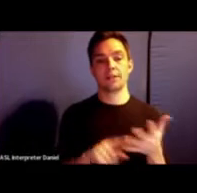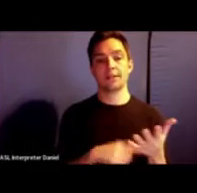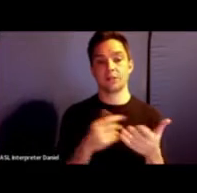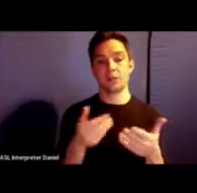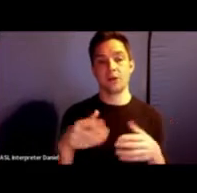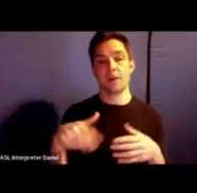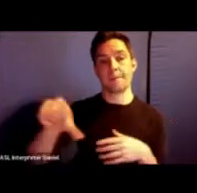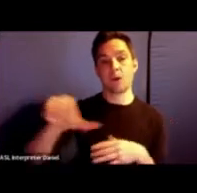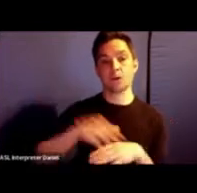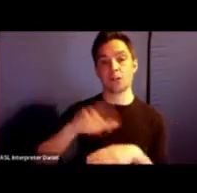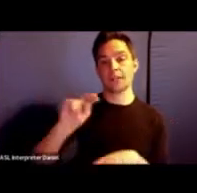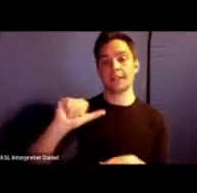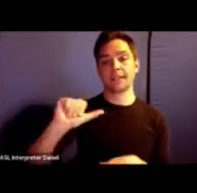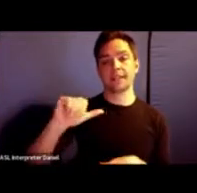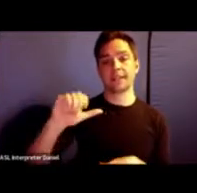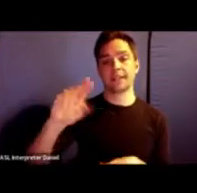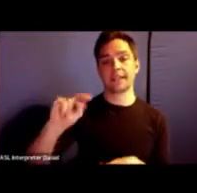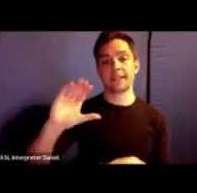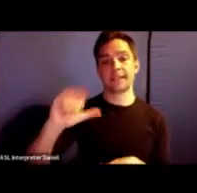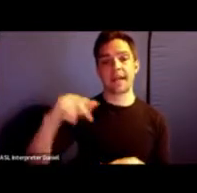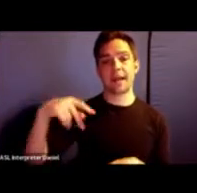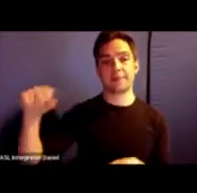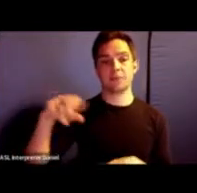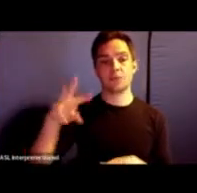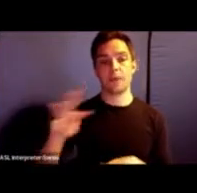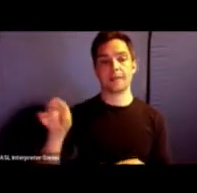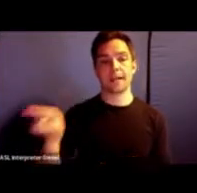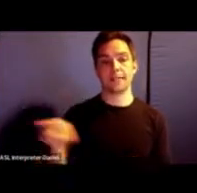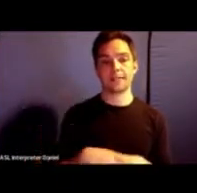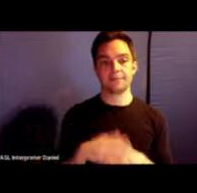on the NCAPPS website. Next slide, please.